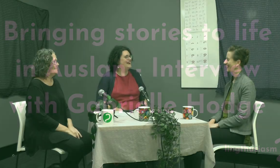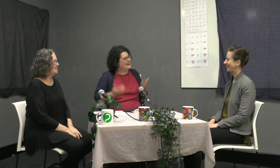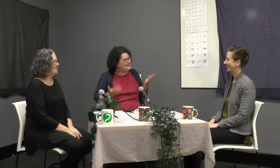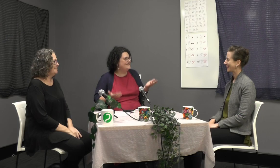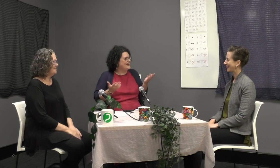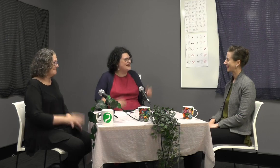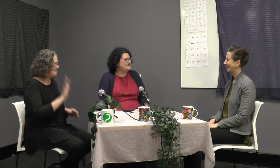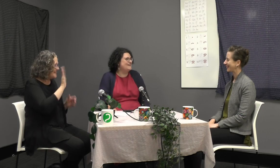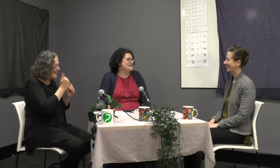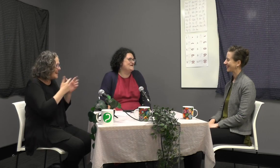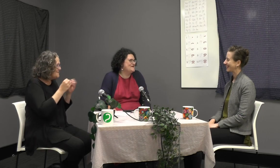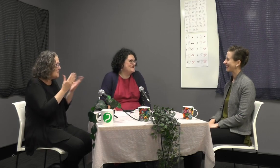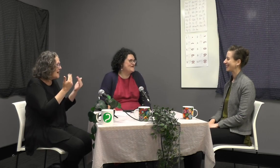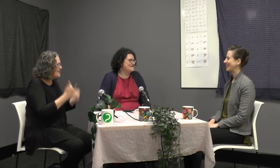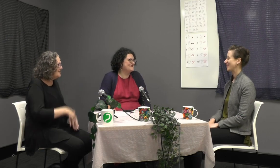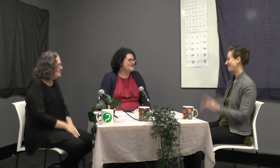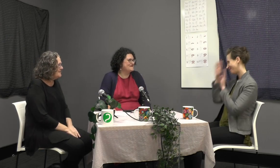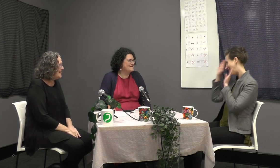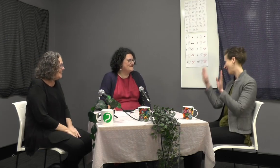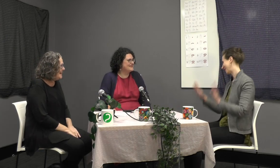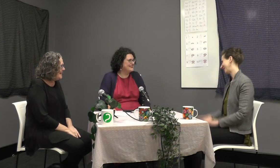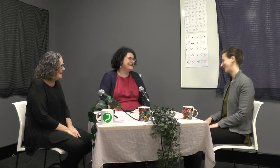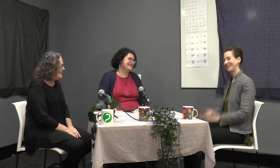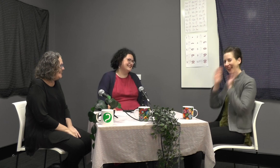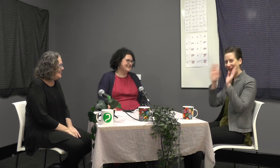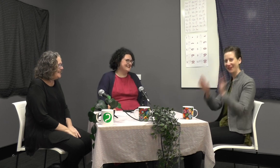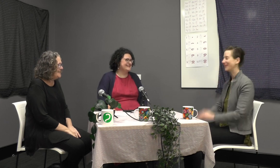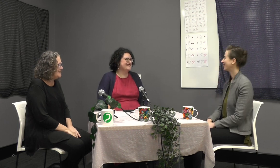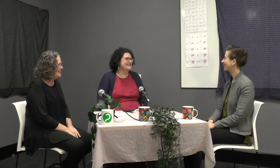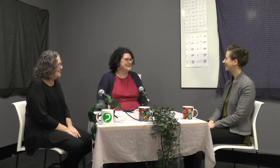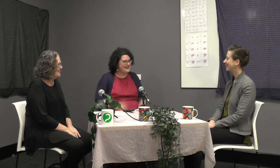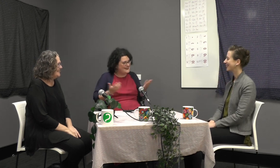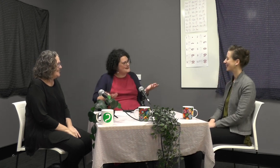H: Ah, thanks for having me.